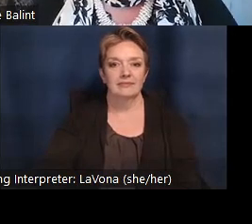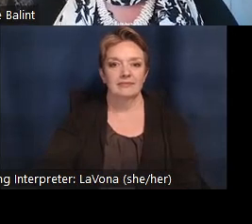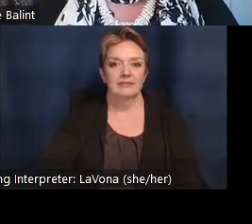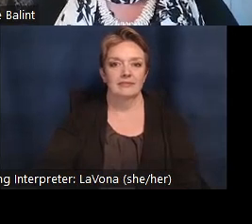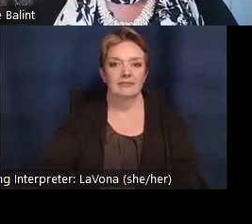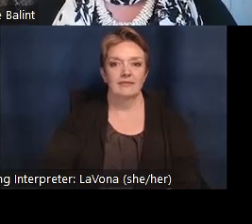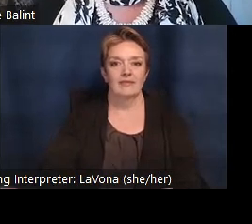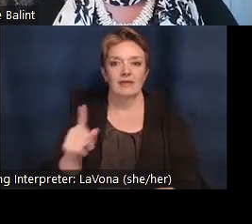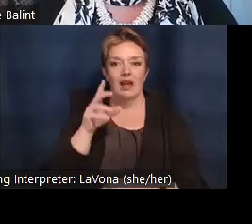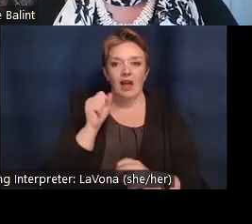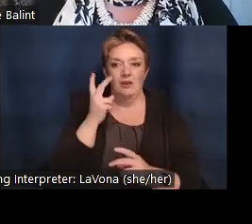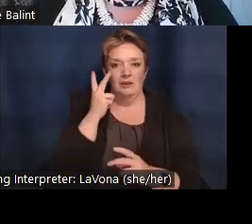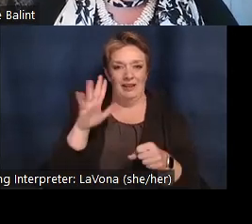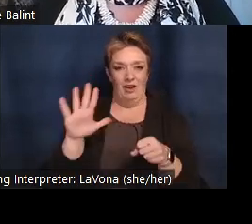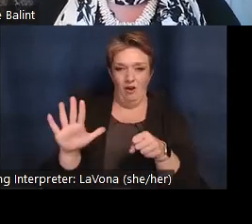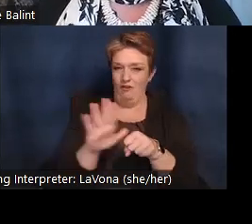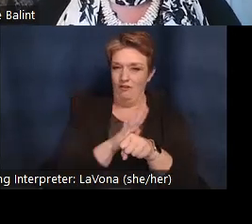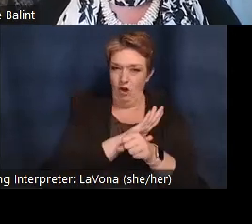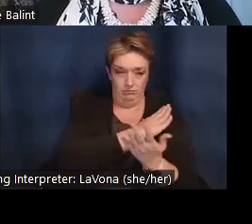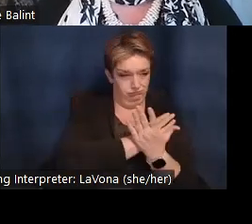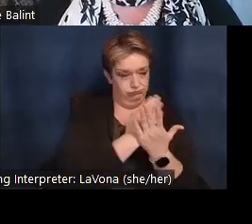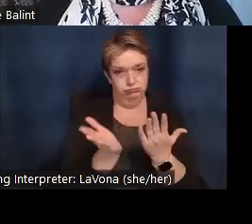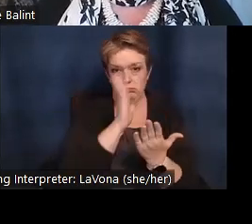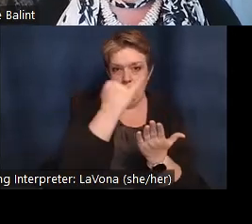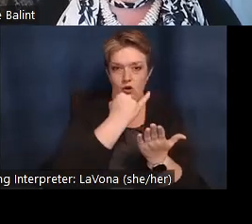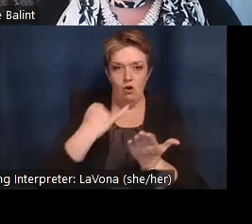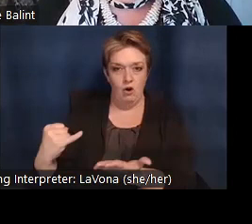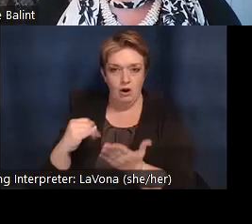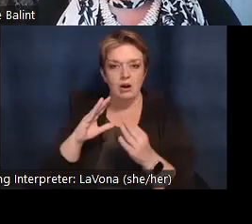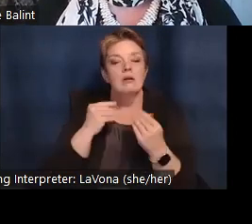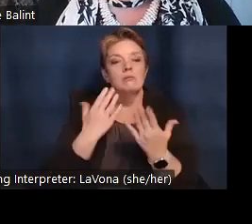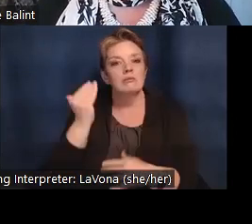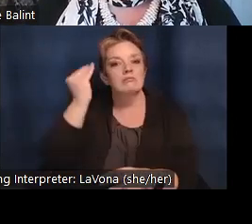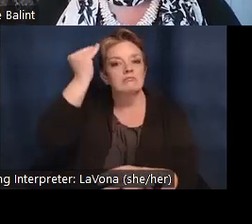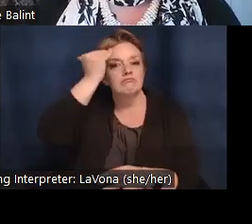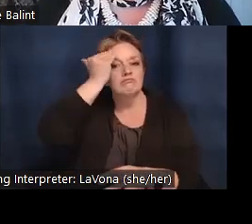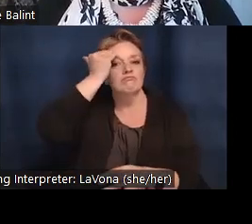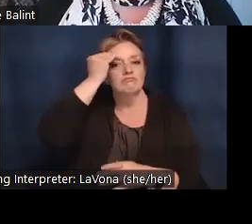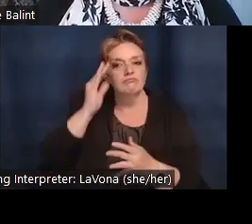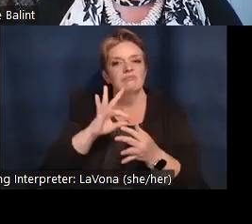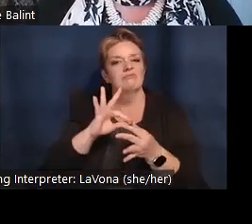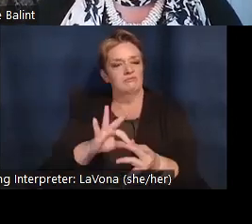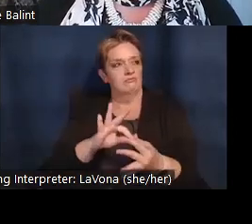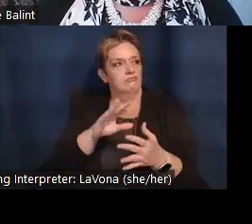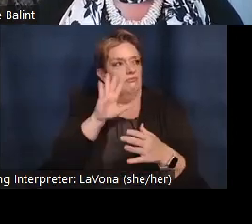providing a context for the truly unique experience of visiting her home and studio.